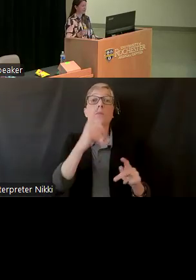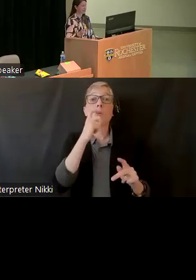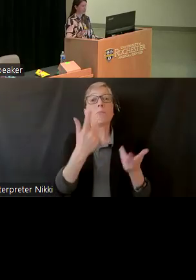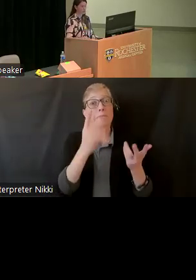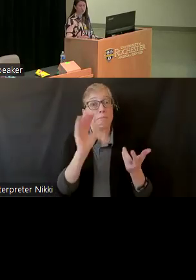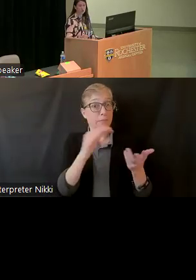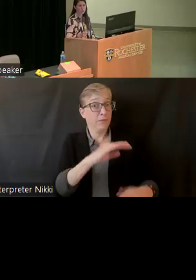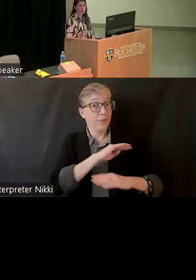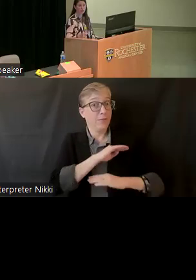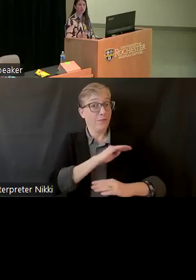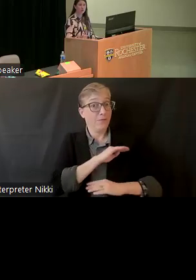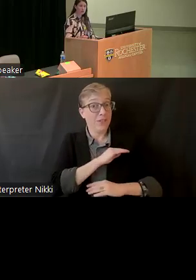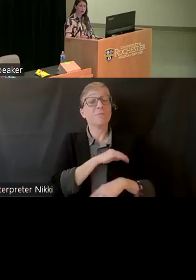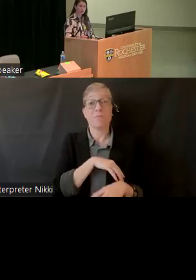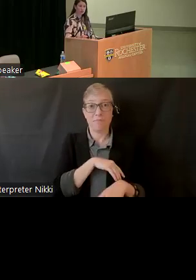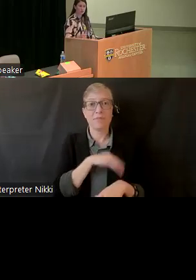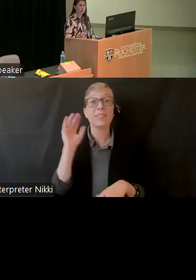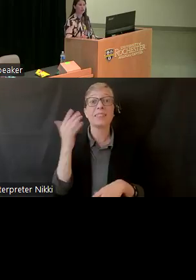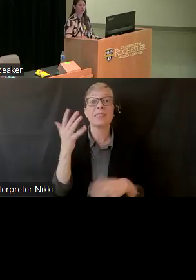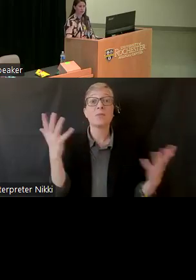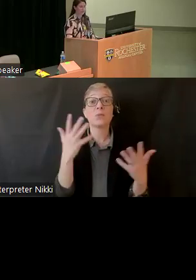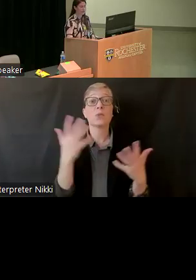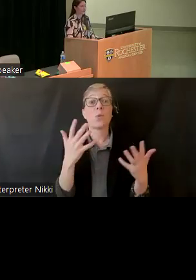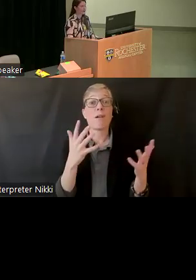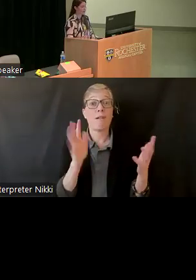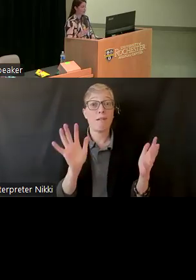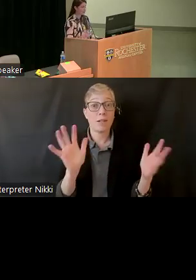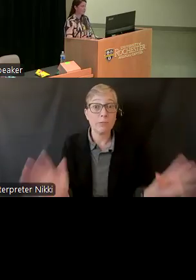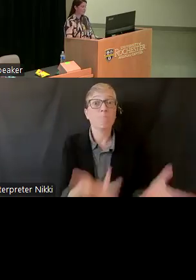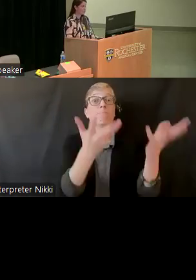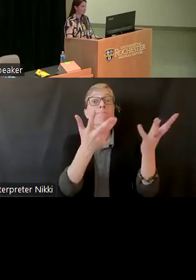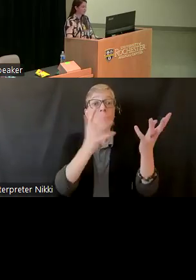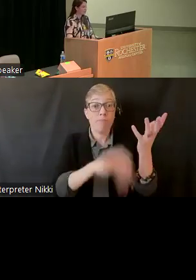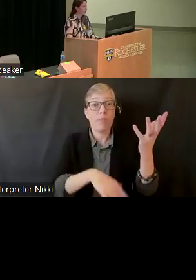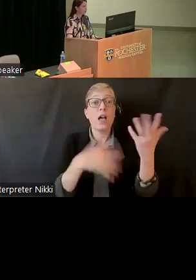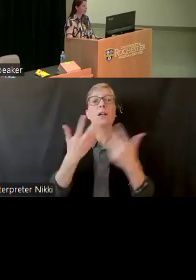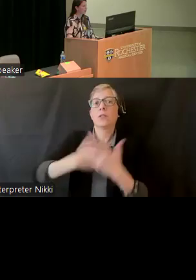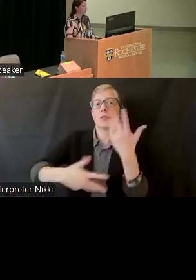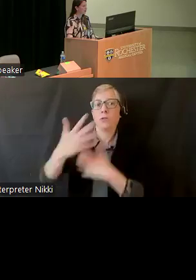that social support and community at work is really driving a sense of fulfillment in the work